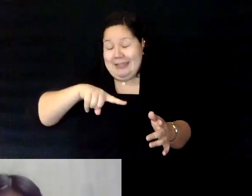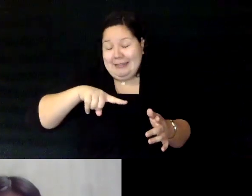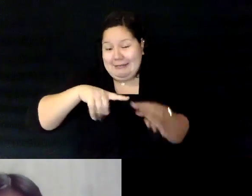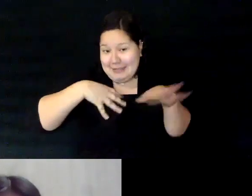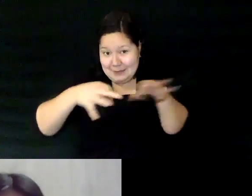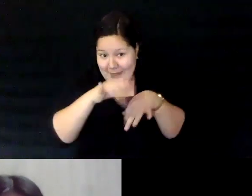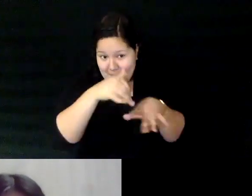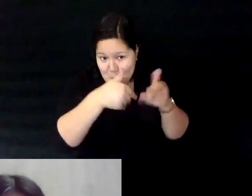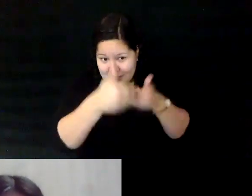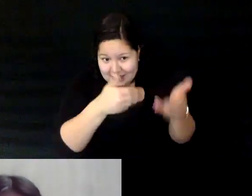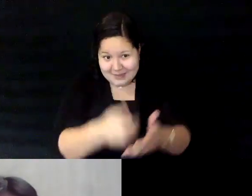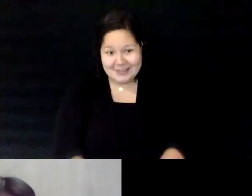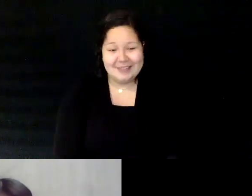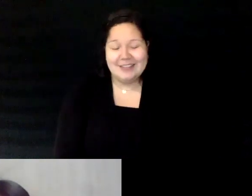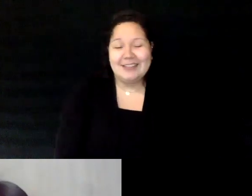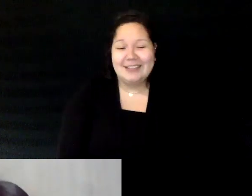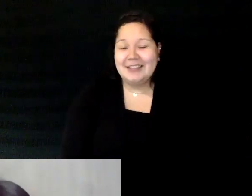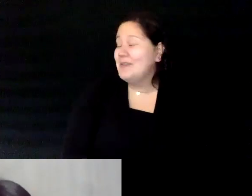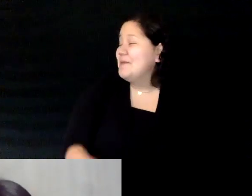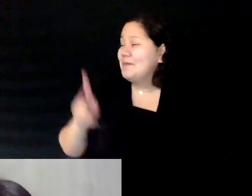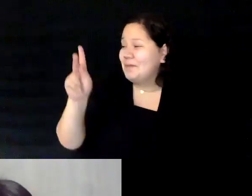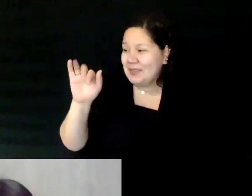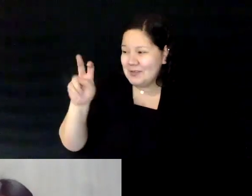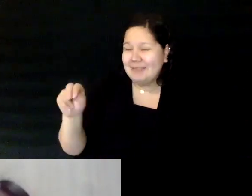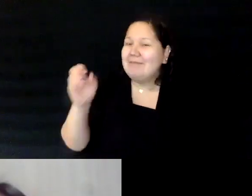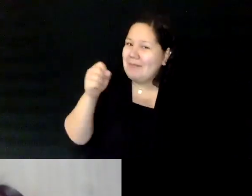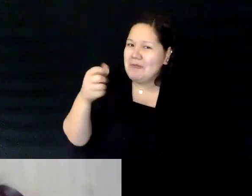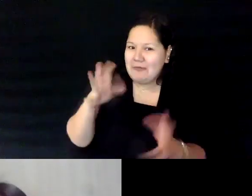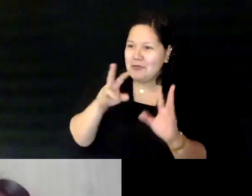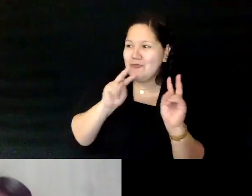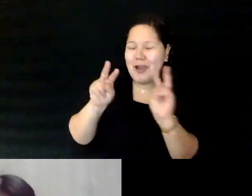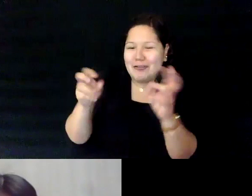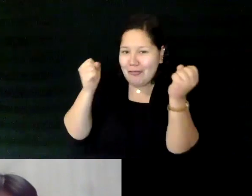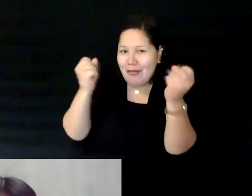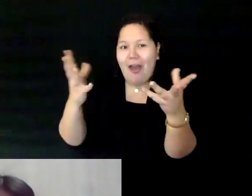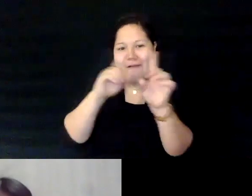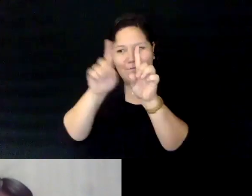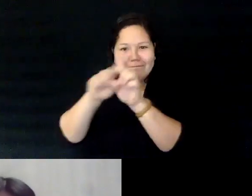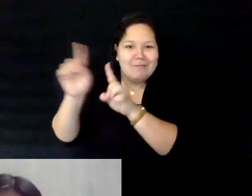Yeah, we watched a lot of films. Yeah, we watched a lot of films and we listened